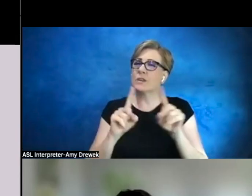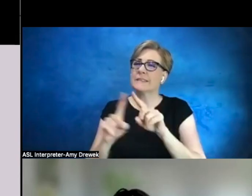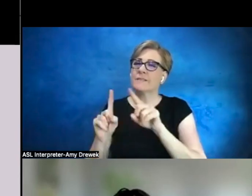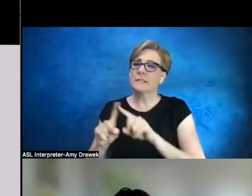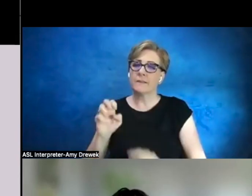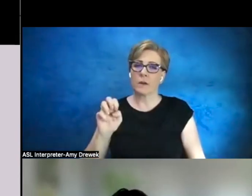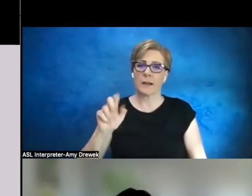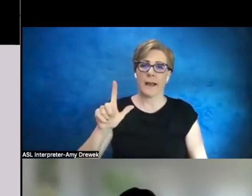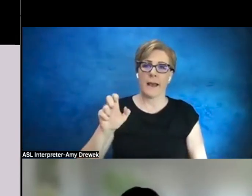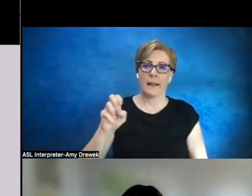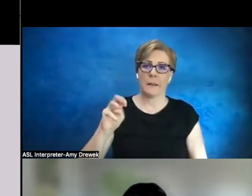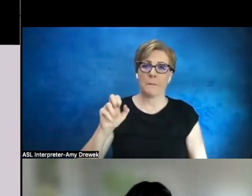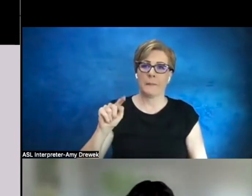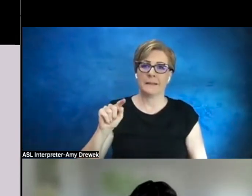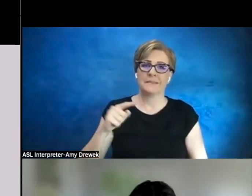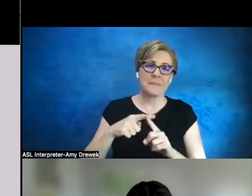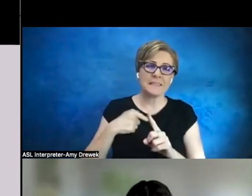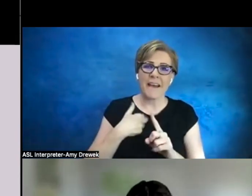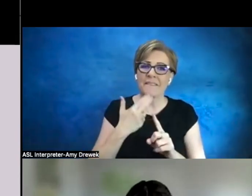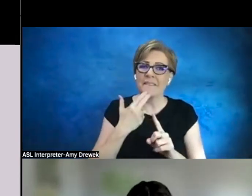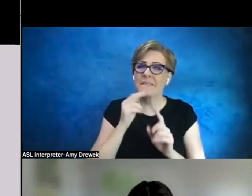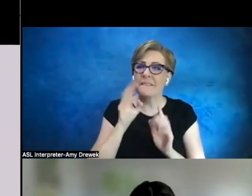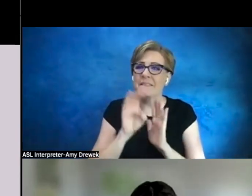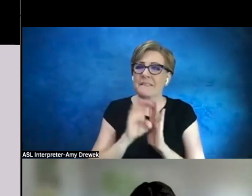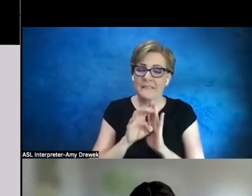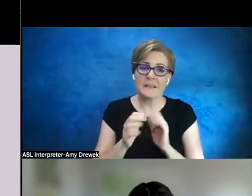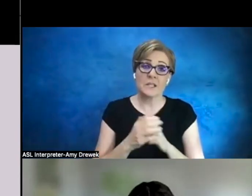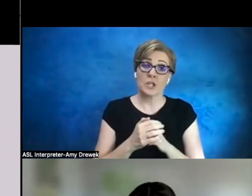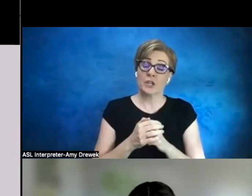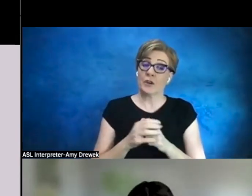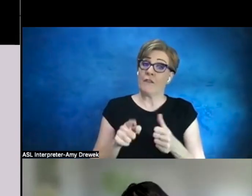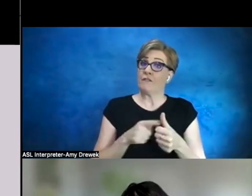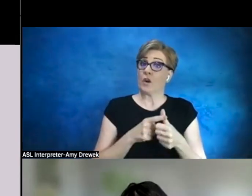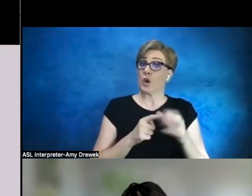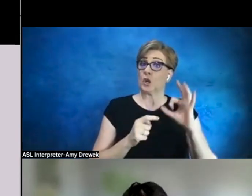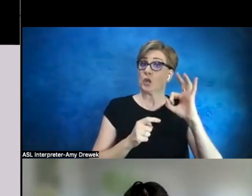At the first stop -- the first dot, excuse me -- says job shadowing.